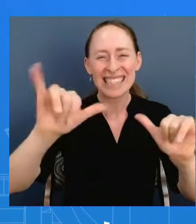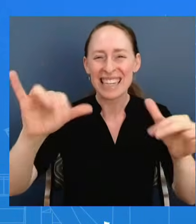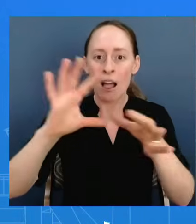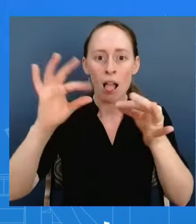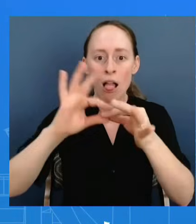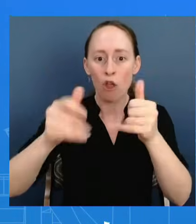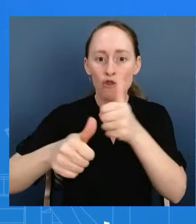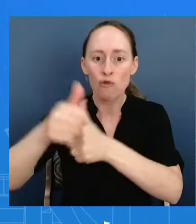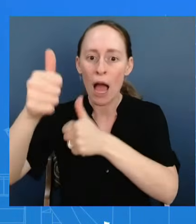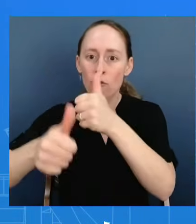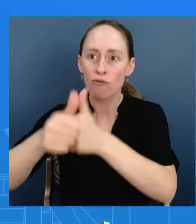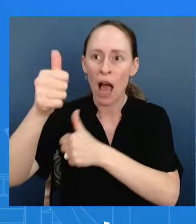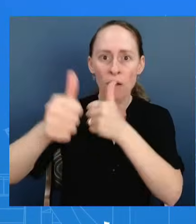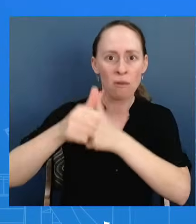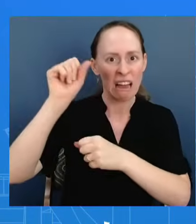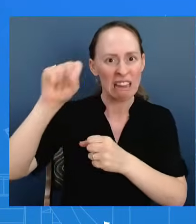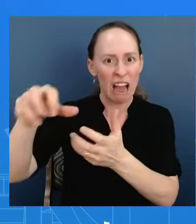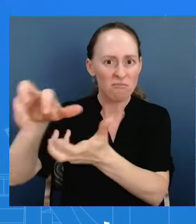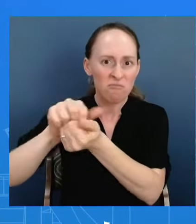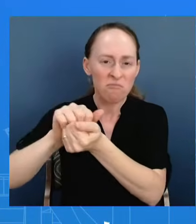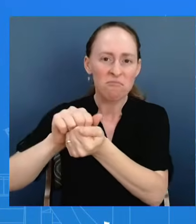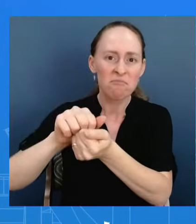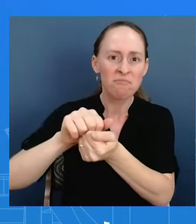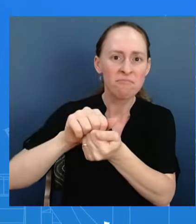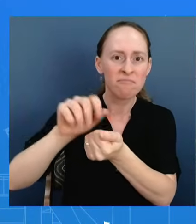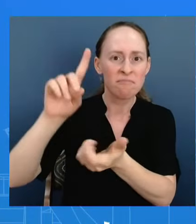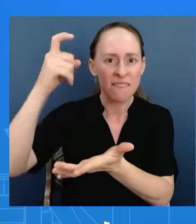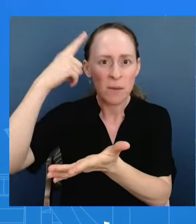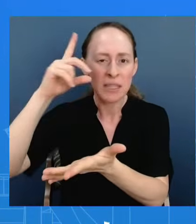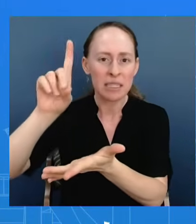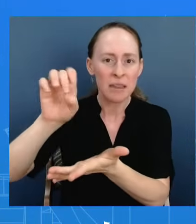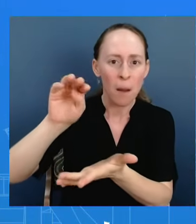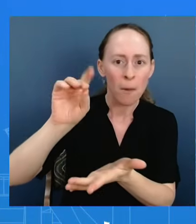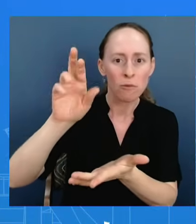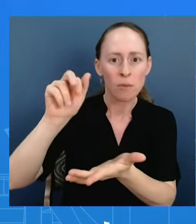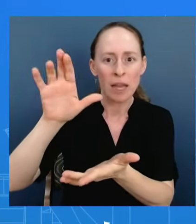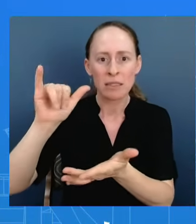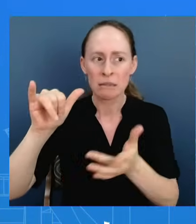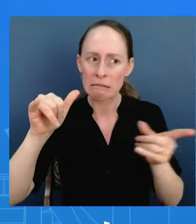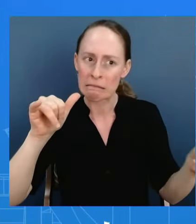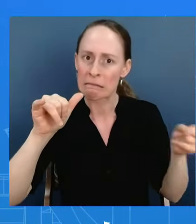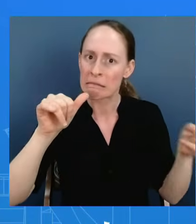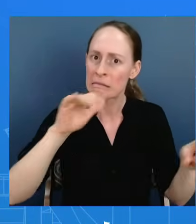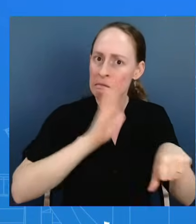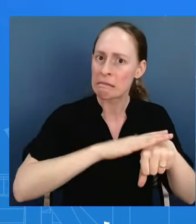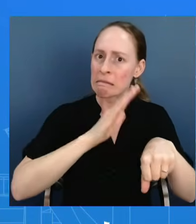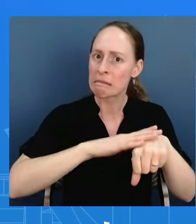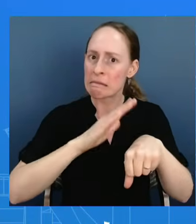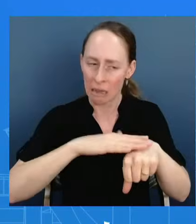or threats to the former president that we know of -- Ms. Jean-Pierre: Yeah. The Press: -- Iran, being of one of them. There was the shooter the other night.